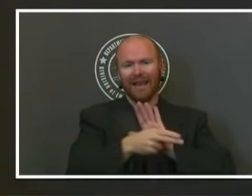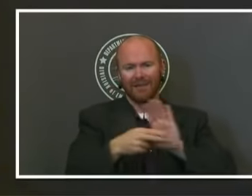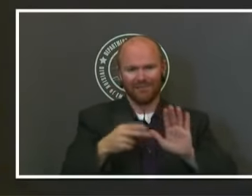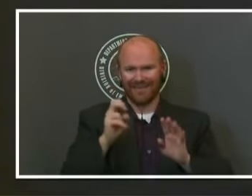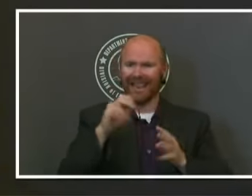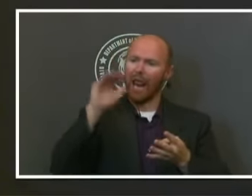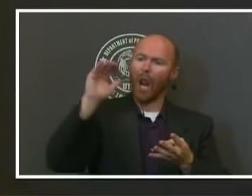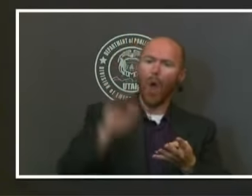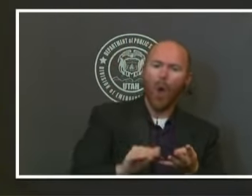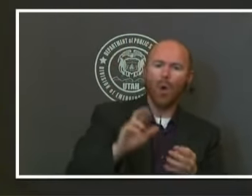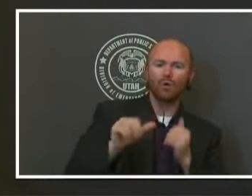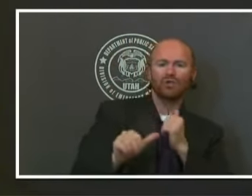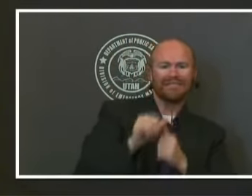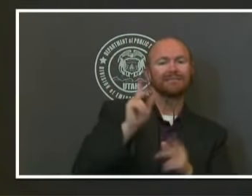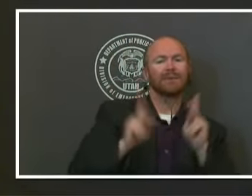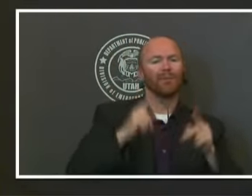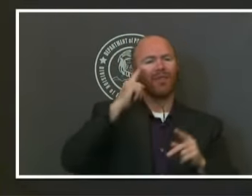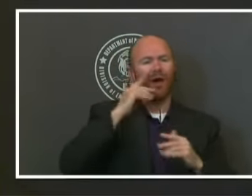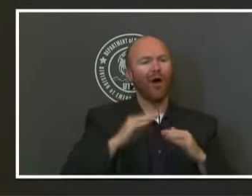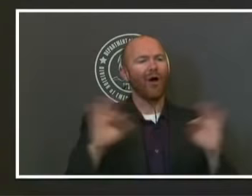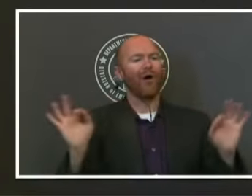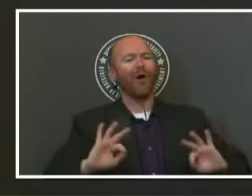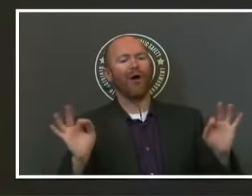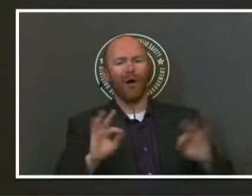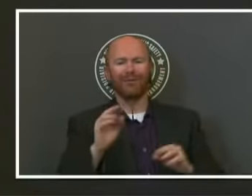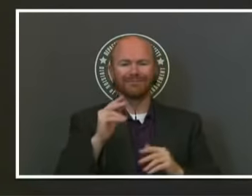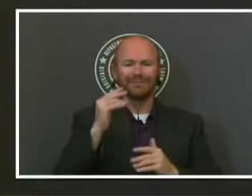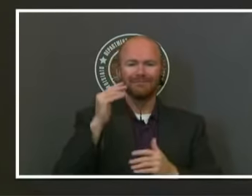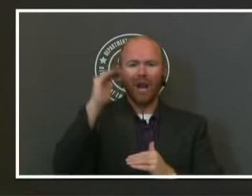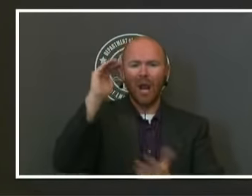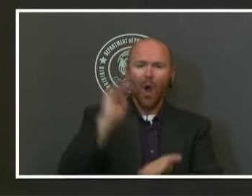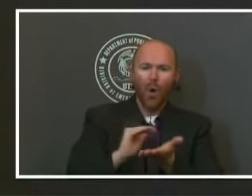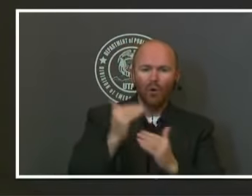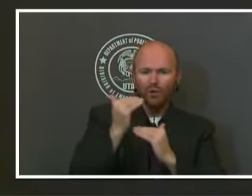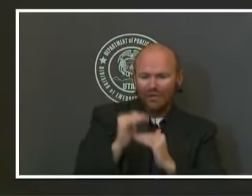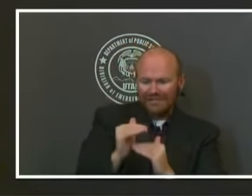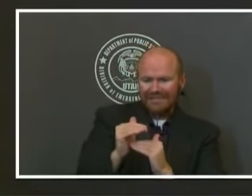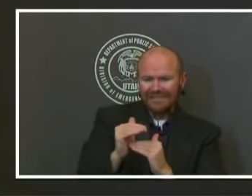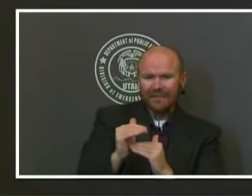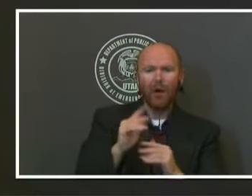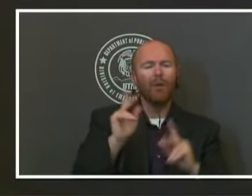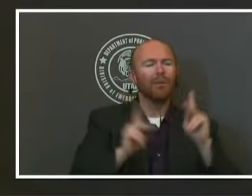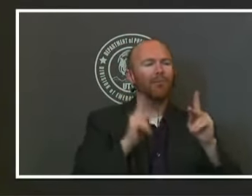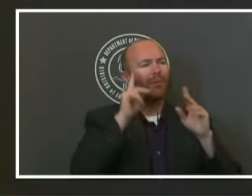the wrong message